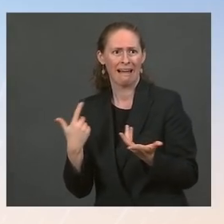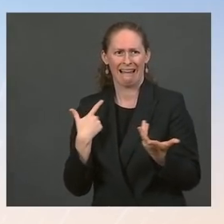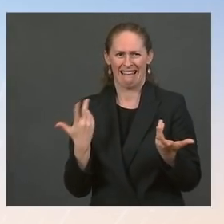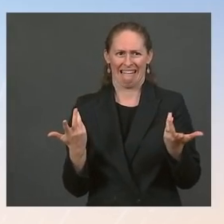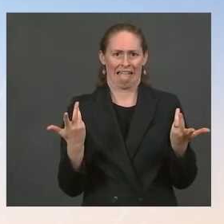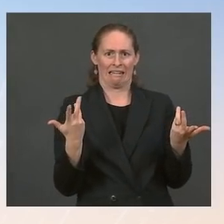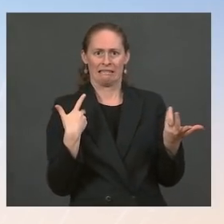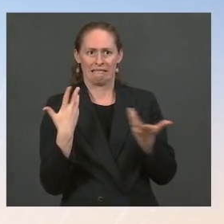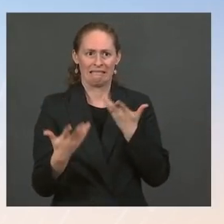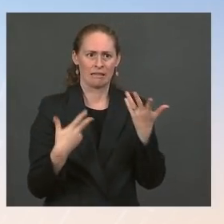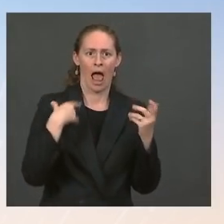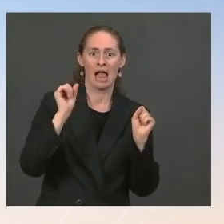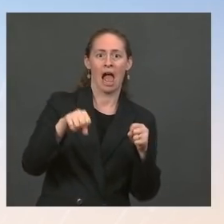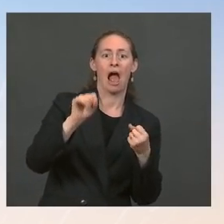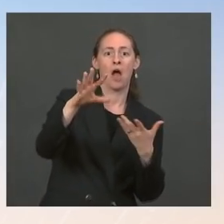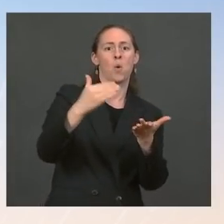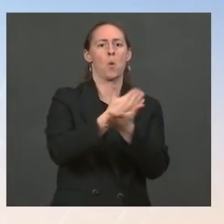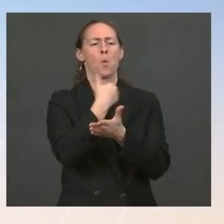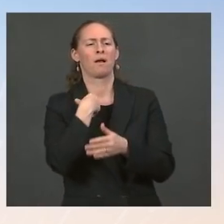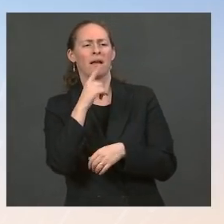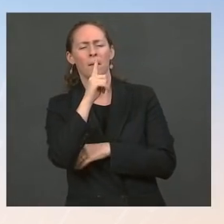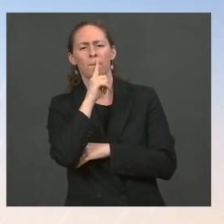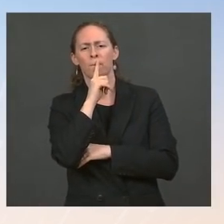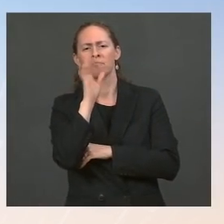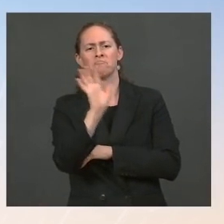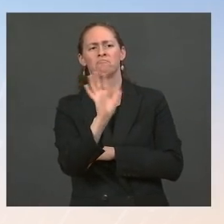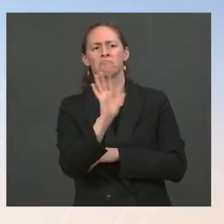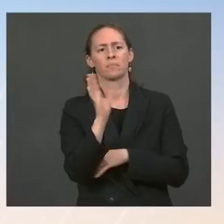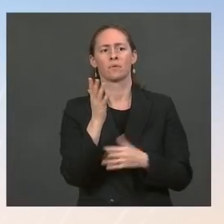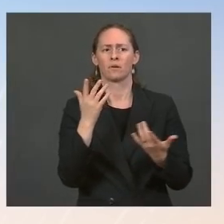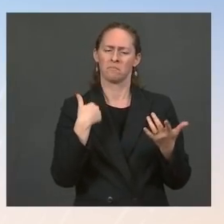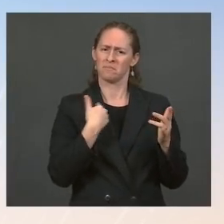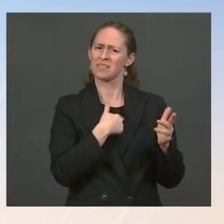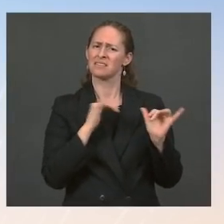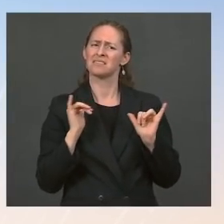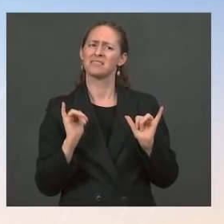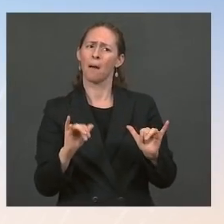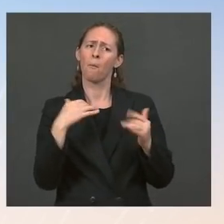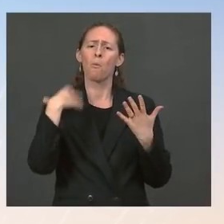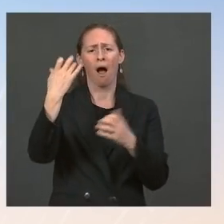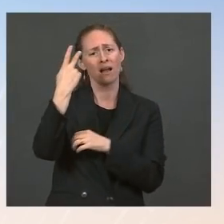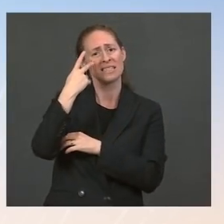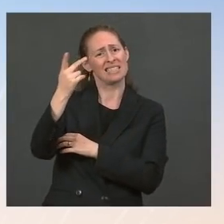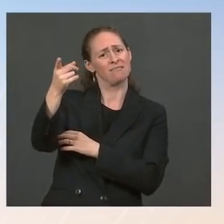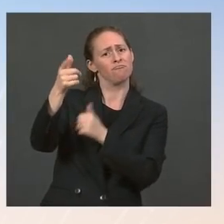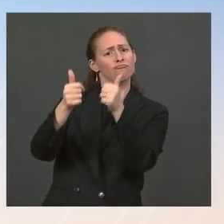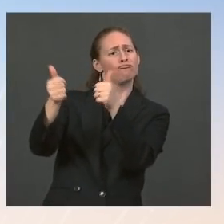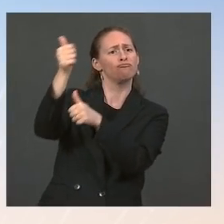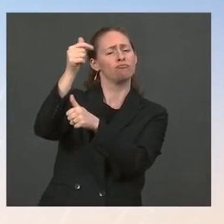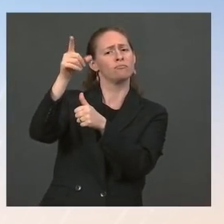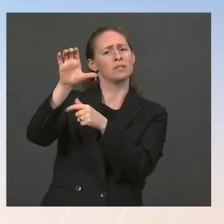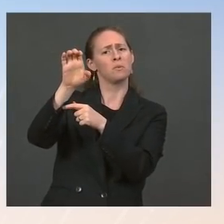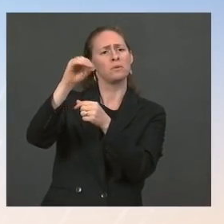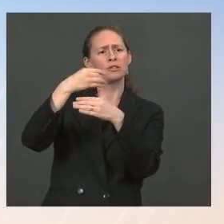but just to convey that our position continues to be that we would like to see them share their know-how to address this global pandemic.